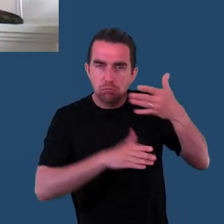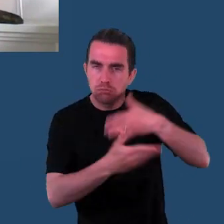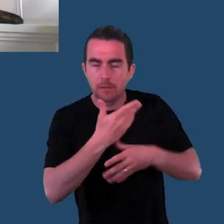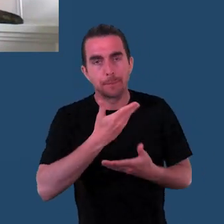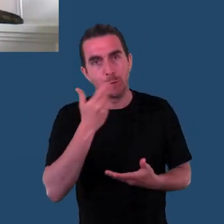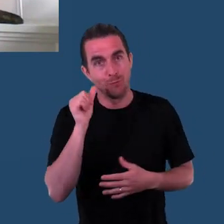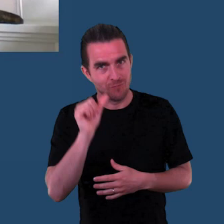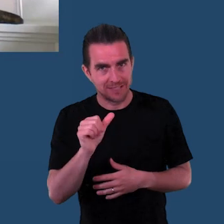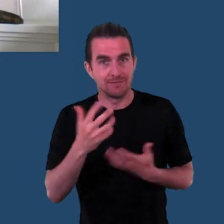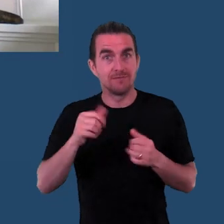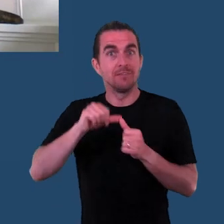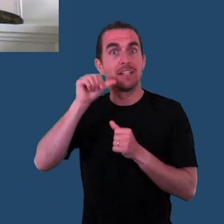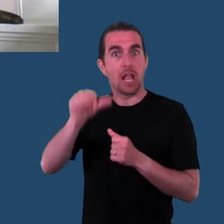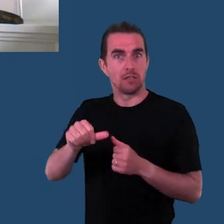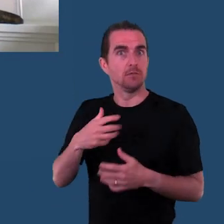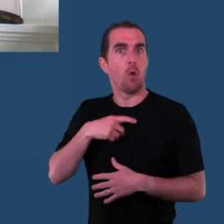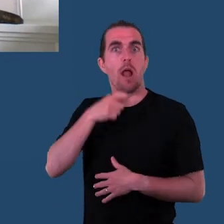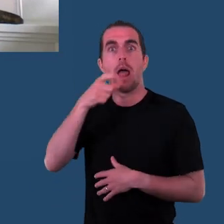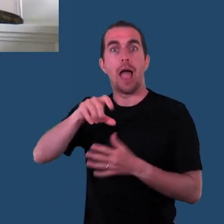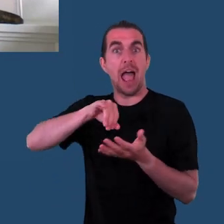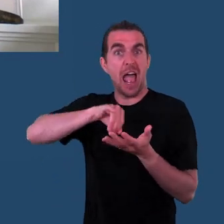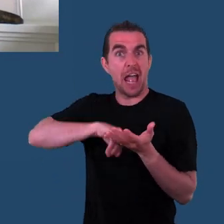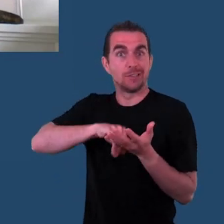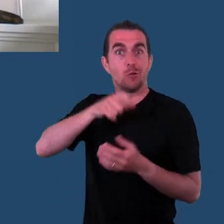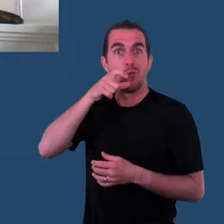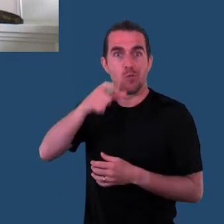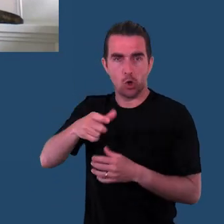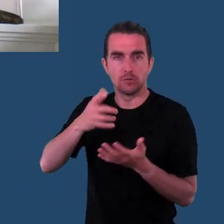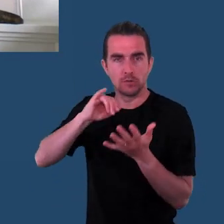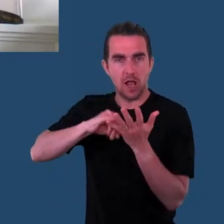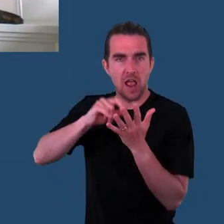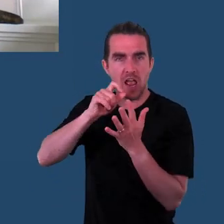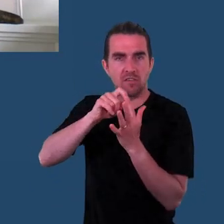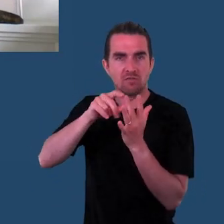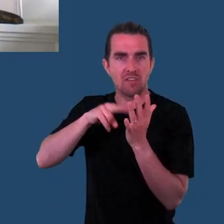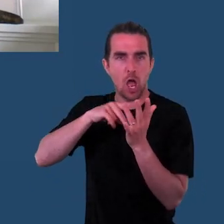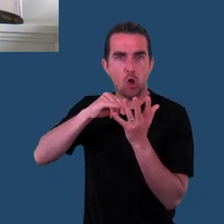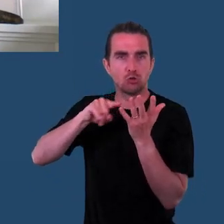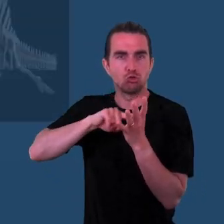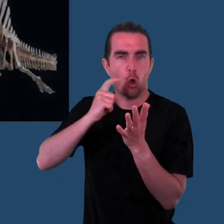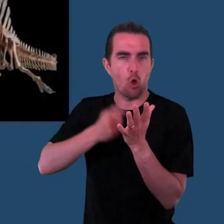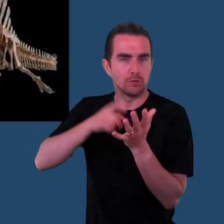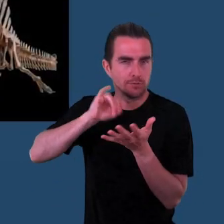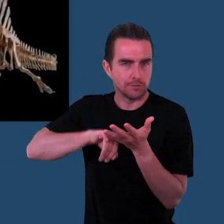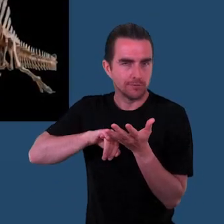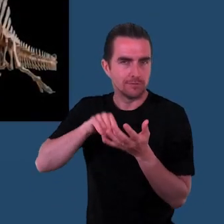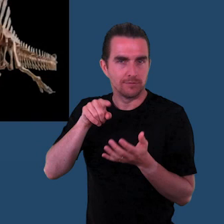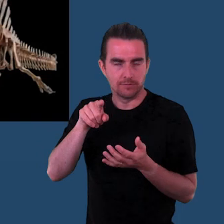You know what's coming next, don't you? I'm gonna say the S word. You're gonna say the S word. - Spinosaurus. Spinosaurus.